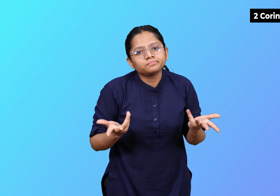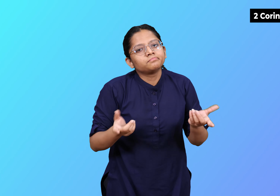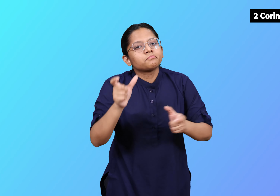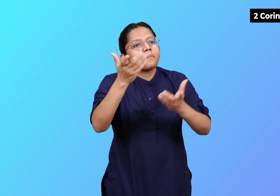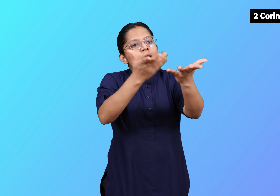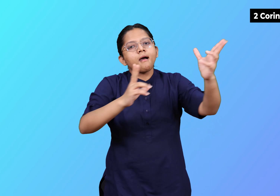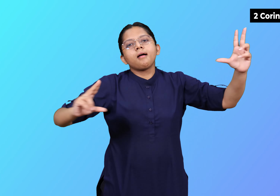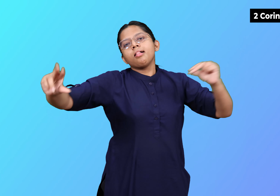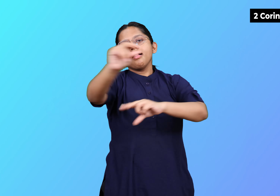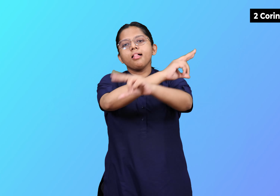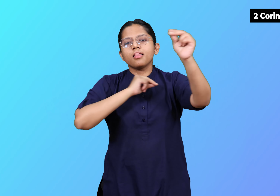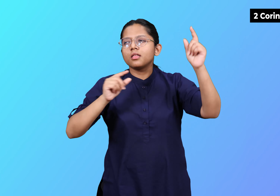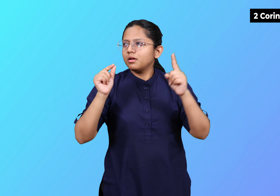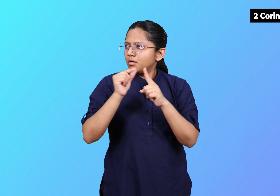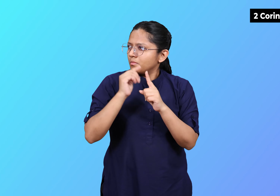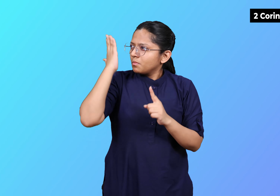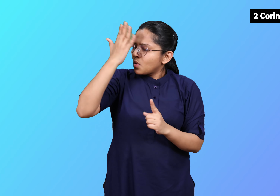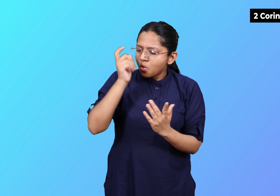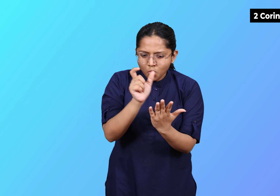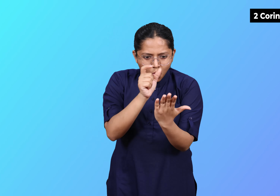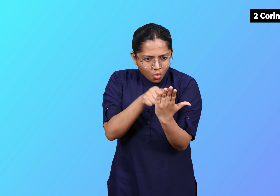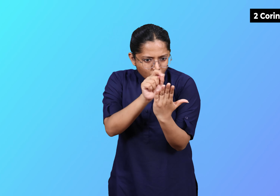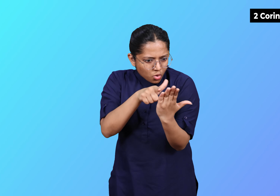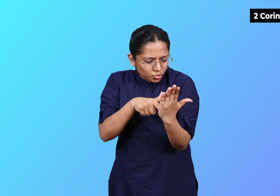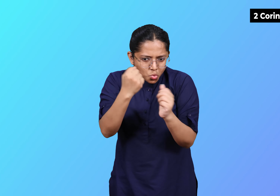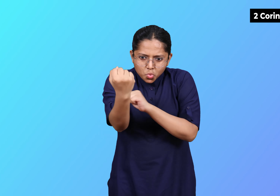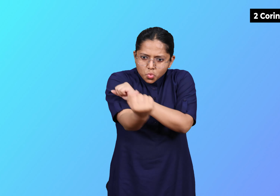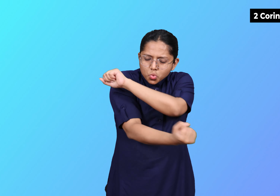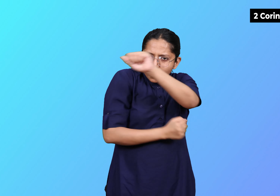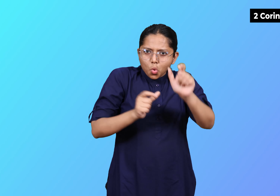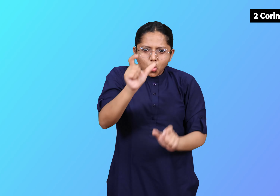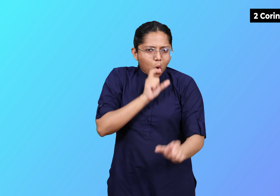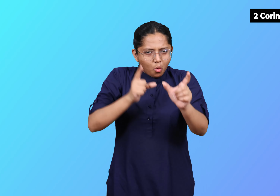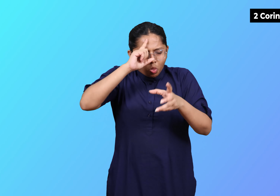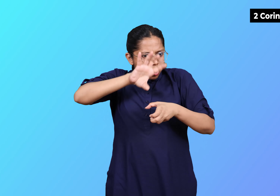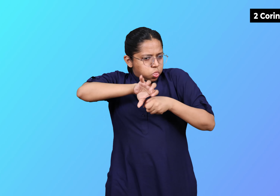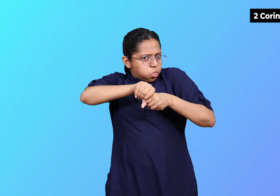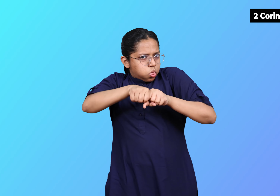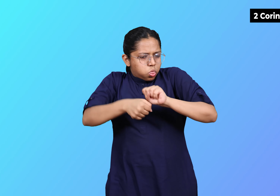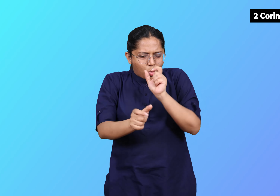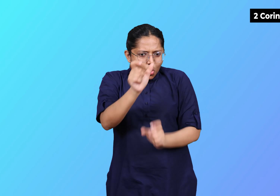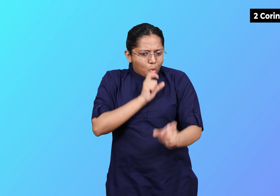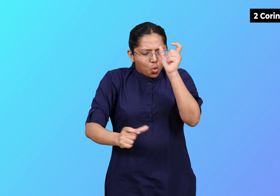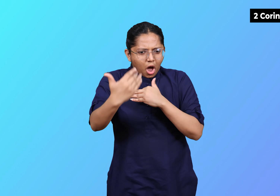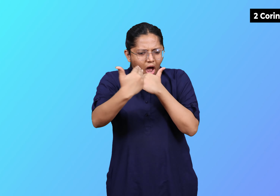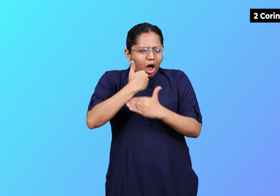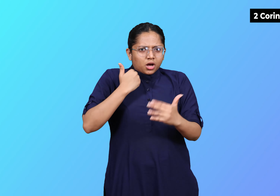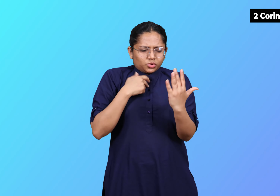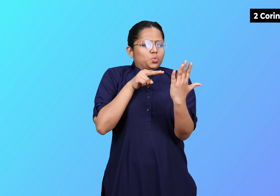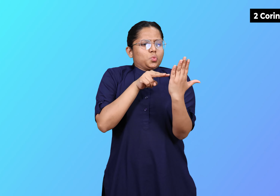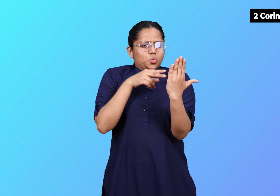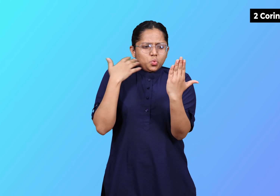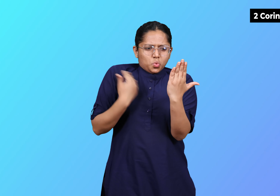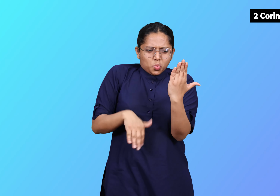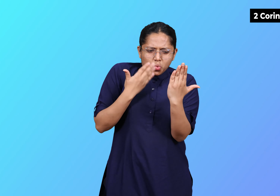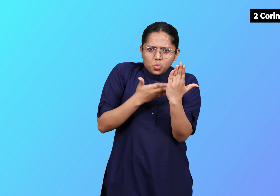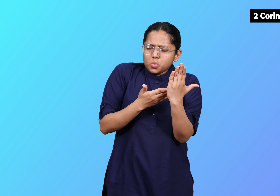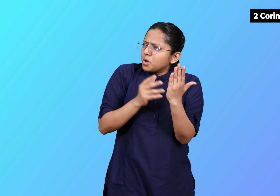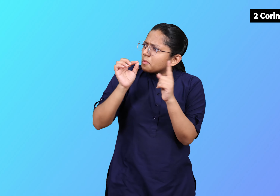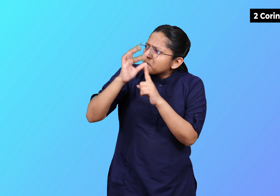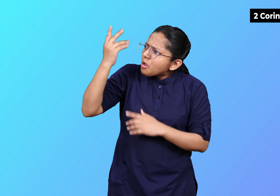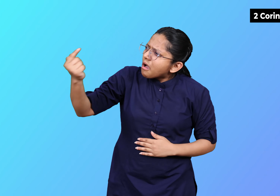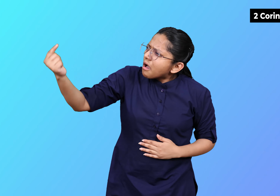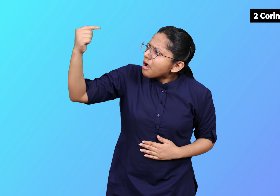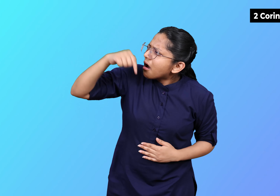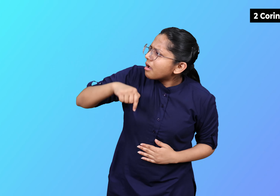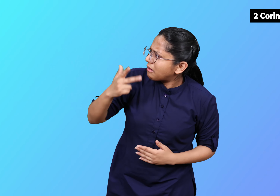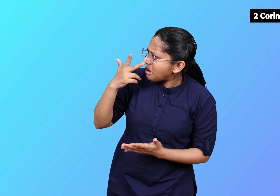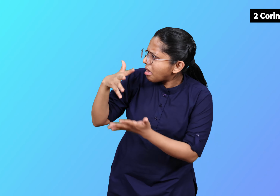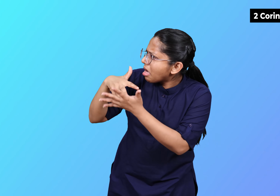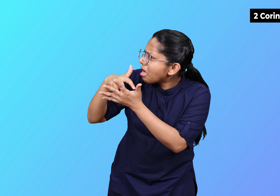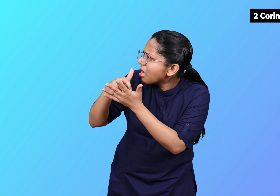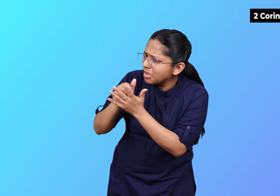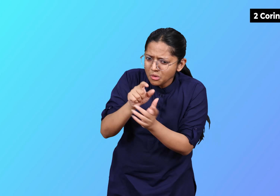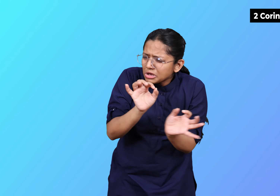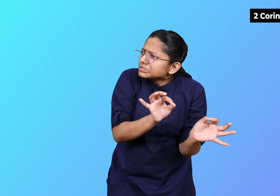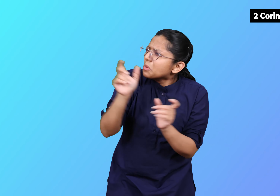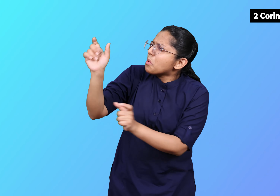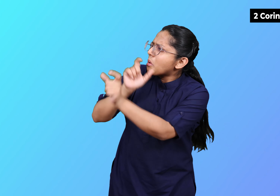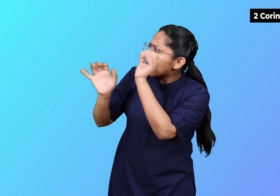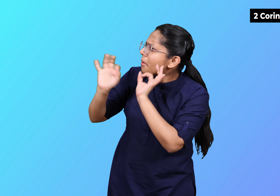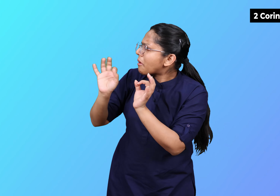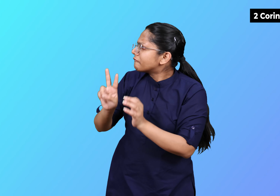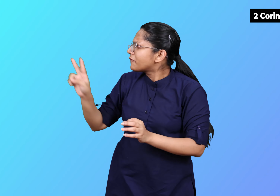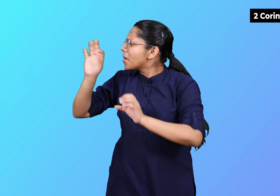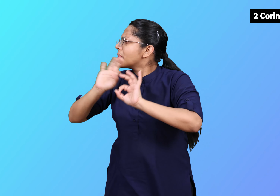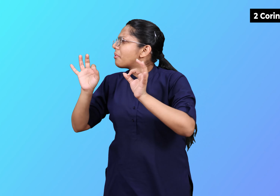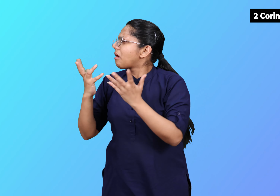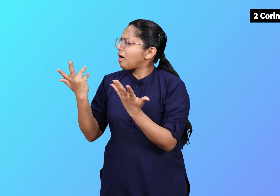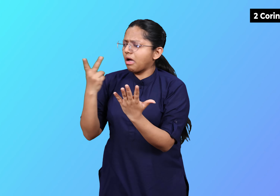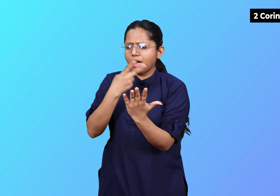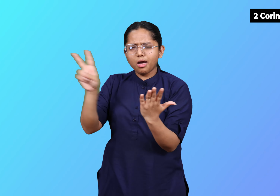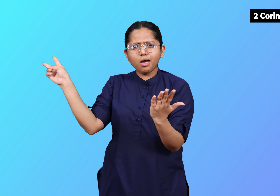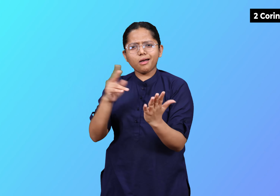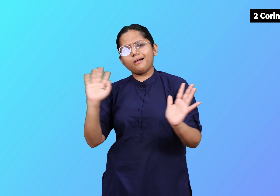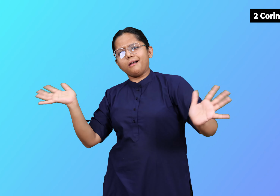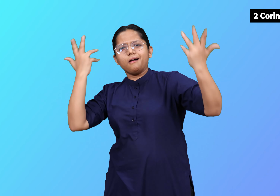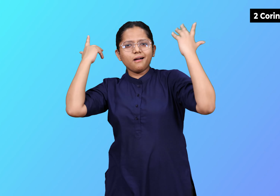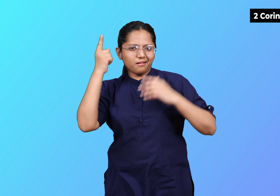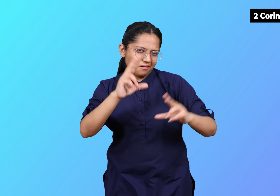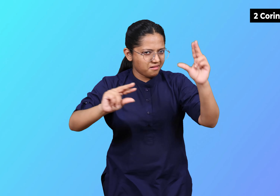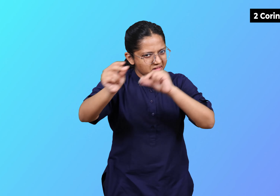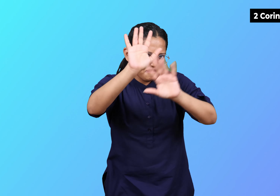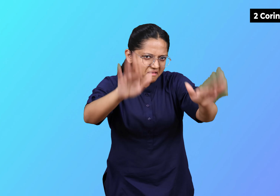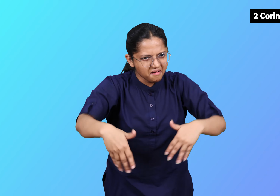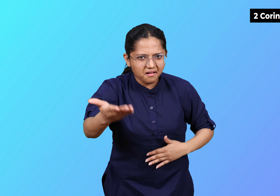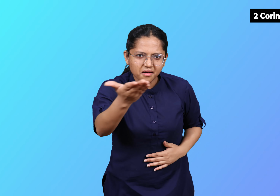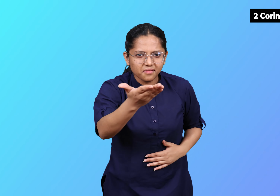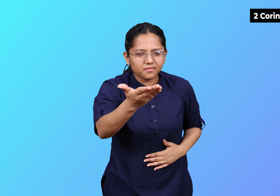Some people say, “Paul’s letters are harsh and strong, but when he is with us, he is weak and what he says is worthless.”